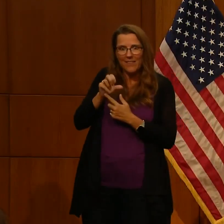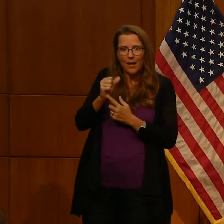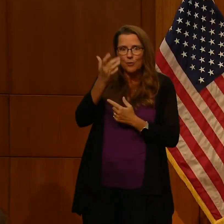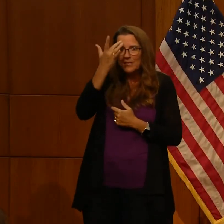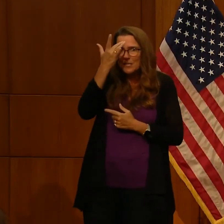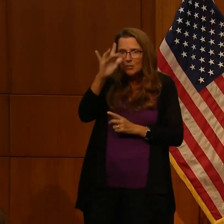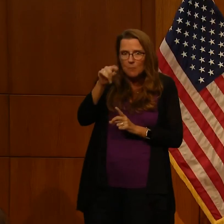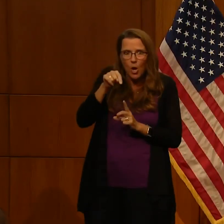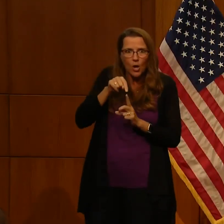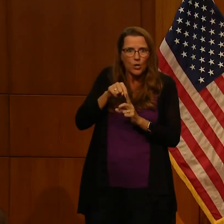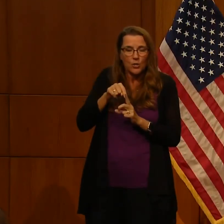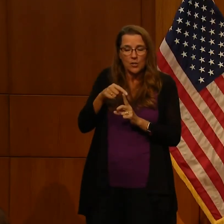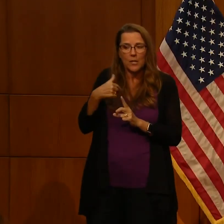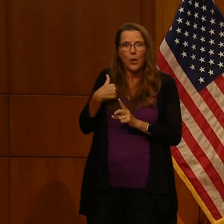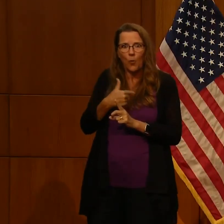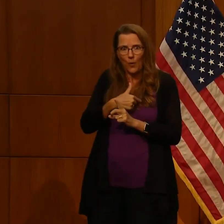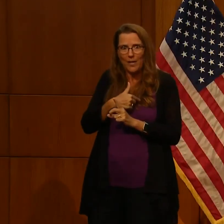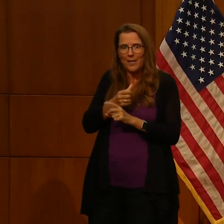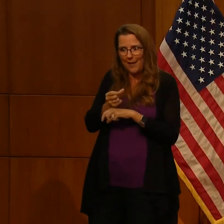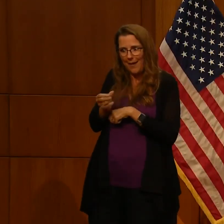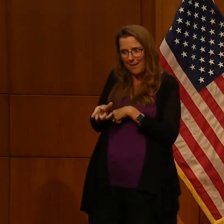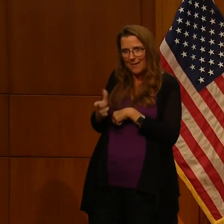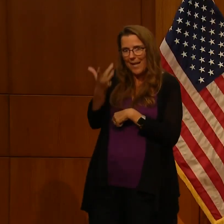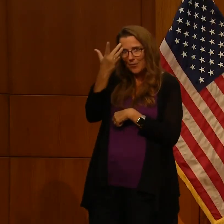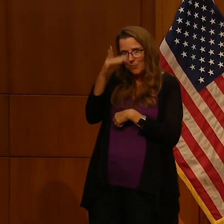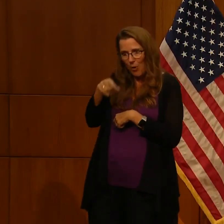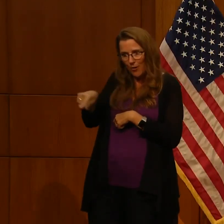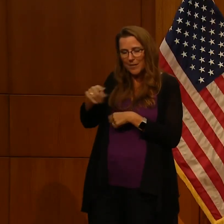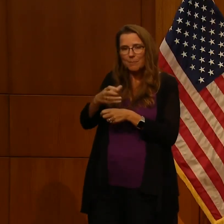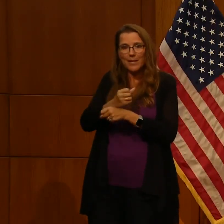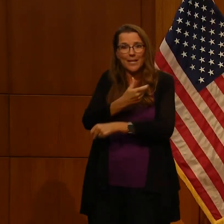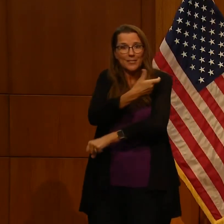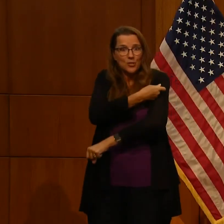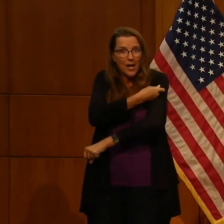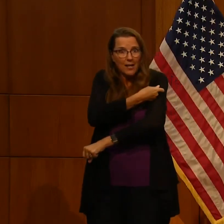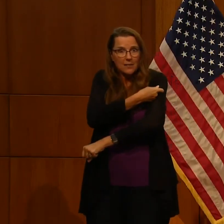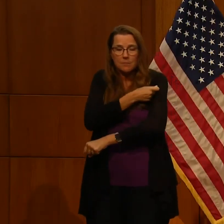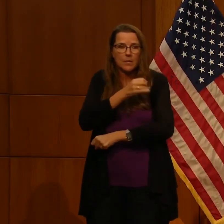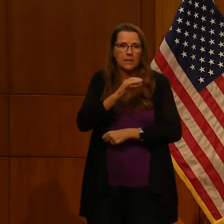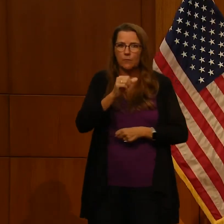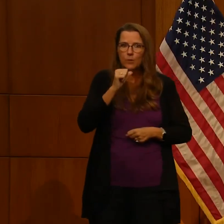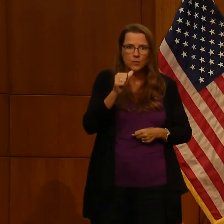THESE VIRUSES SURVIVED. THEY ARE SMART. UM AND WE CAN ASK